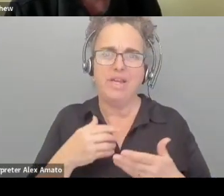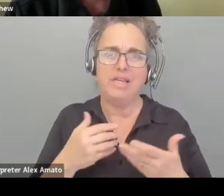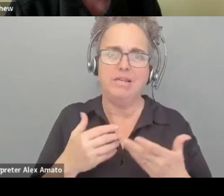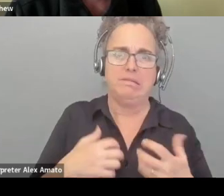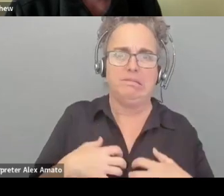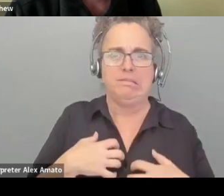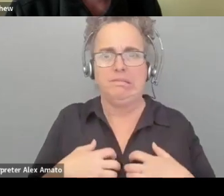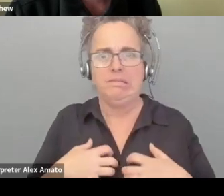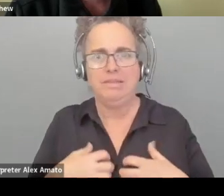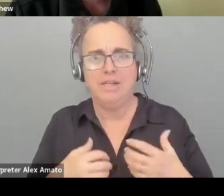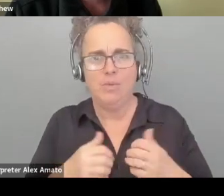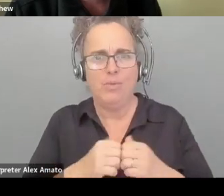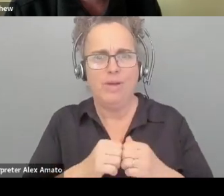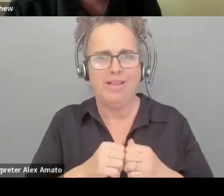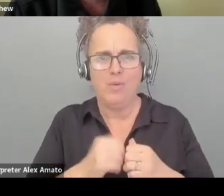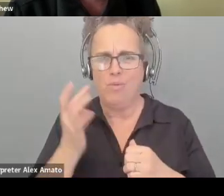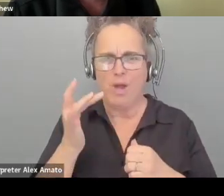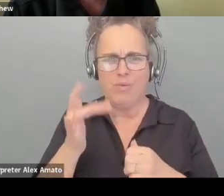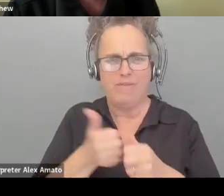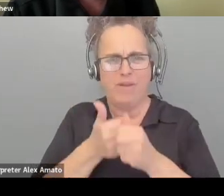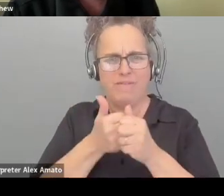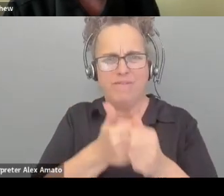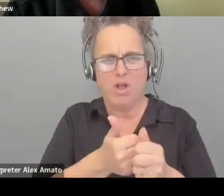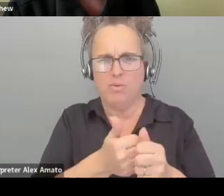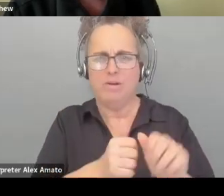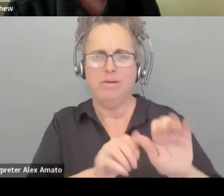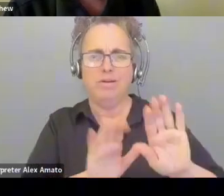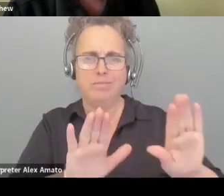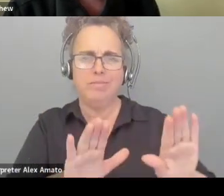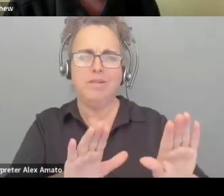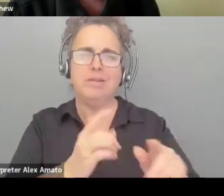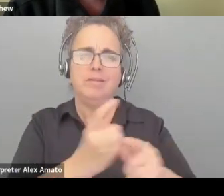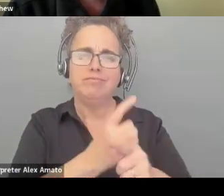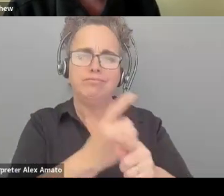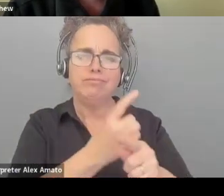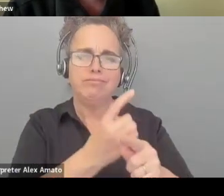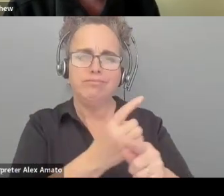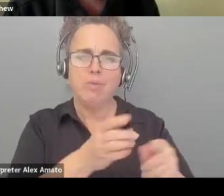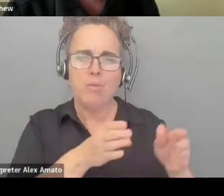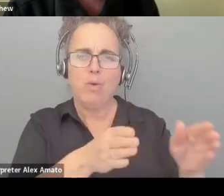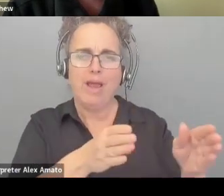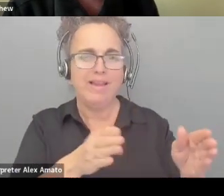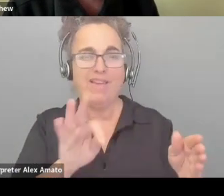Like why do I need to do it in a normative fashion, right? If I'm going to flub all over my words